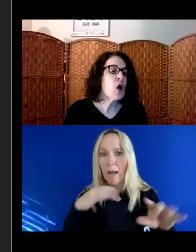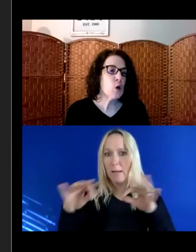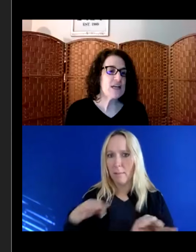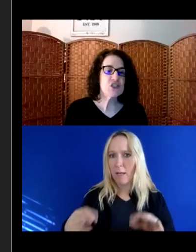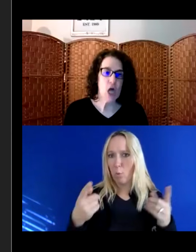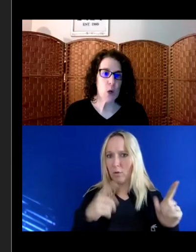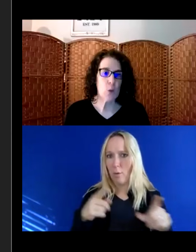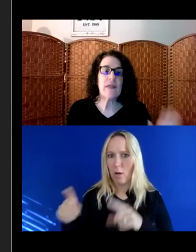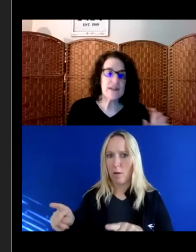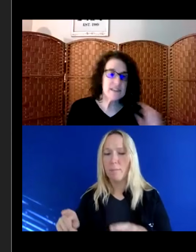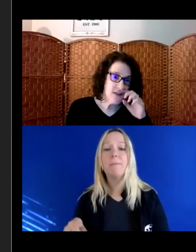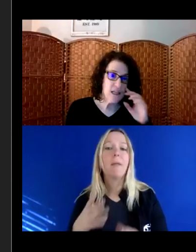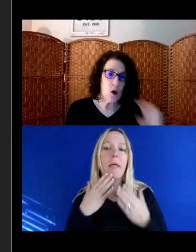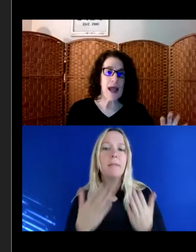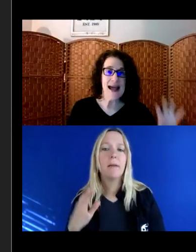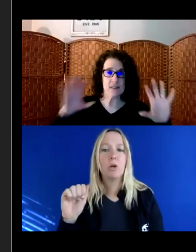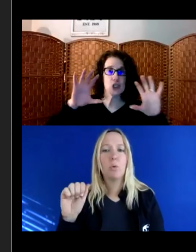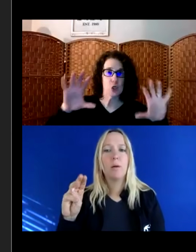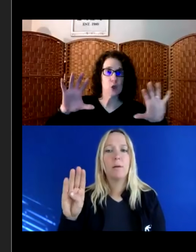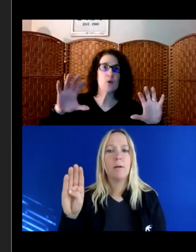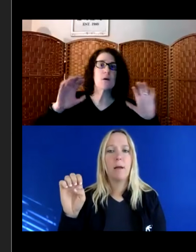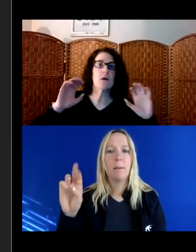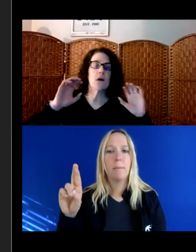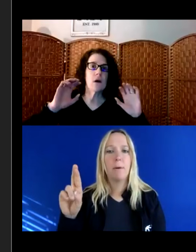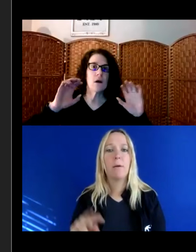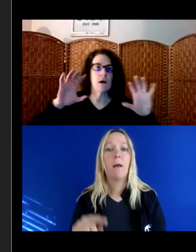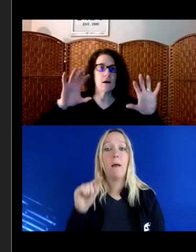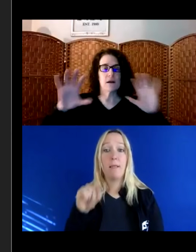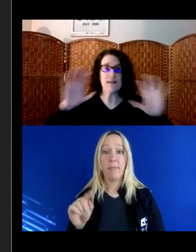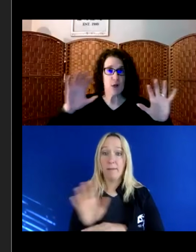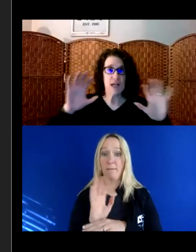Okay, so this video has two different clips --